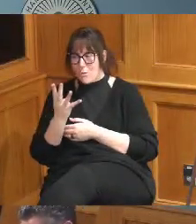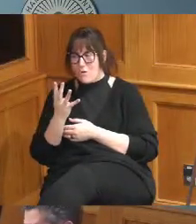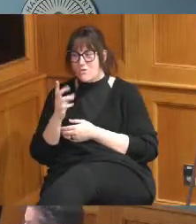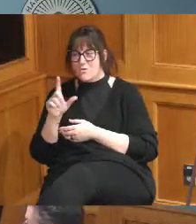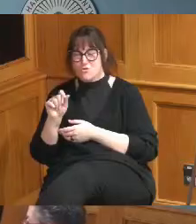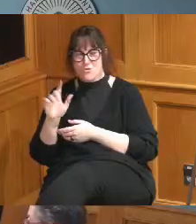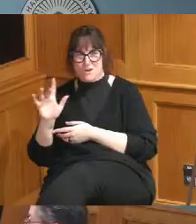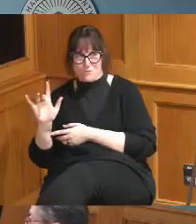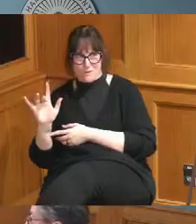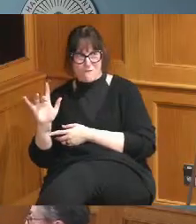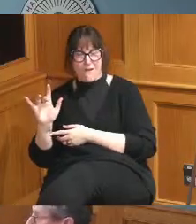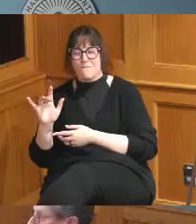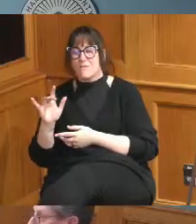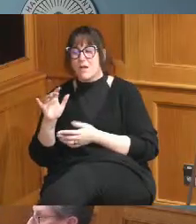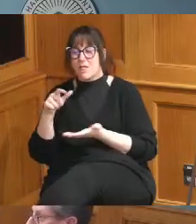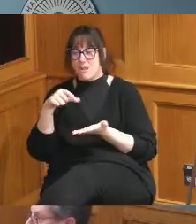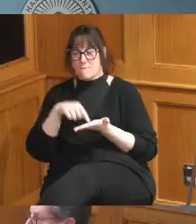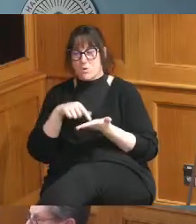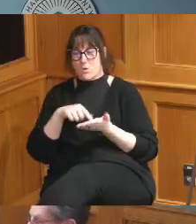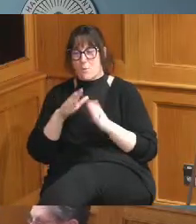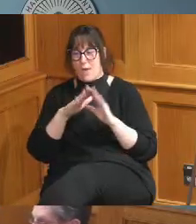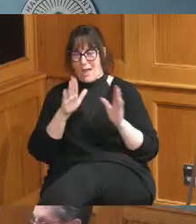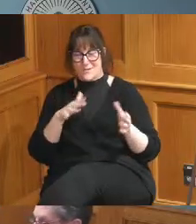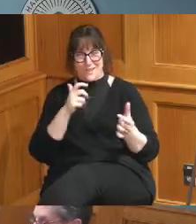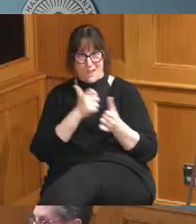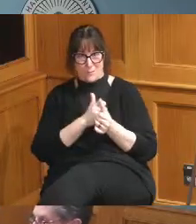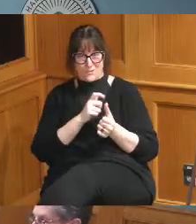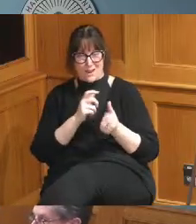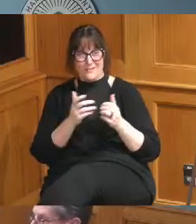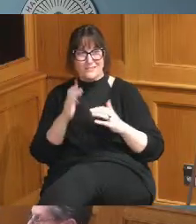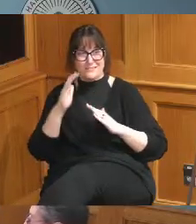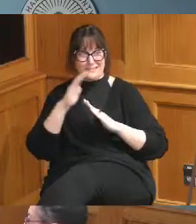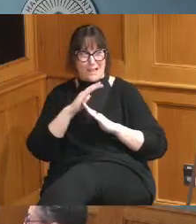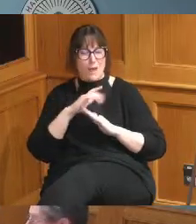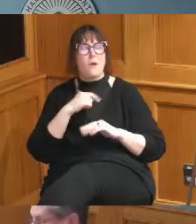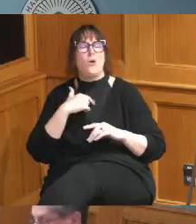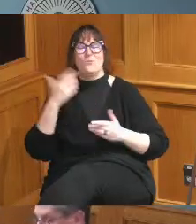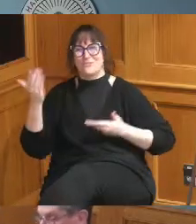housing update is number one and before we get to that let's introduce ourselves Christie just